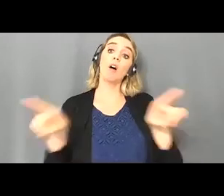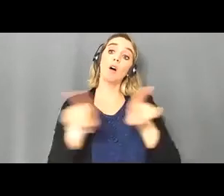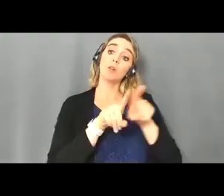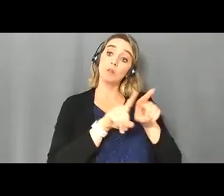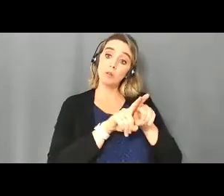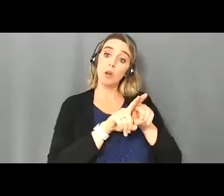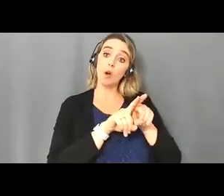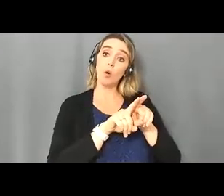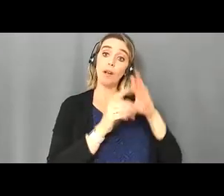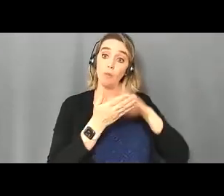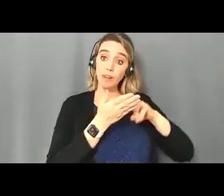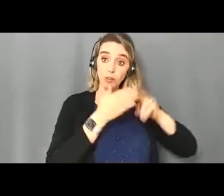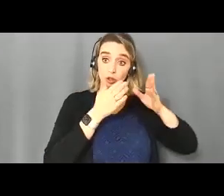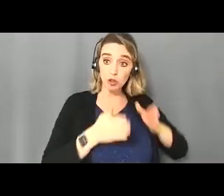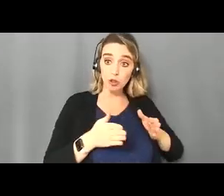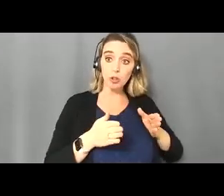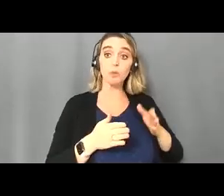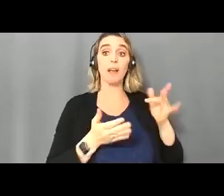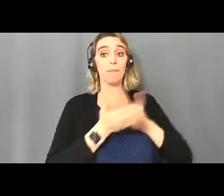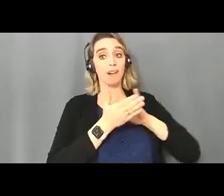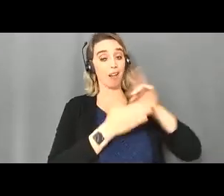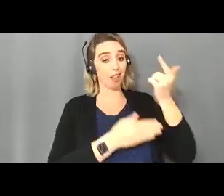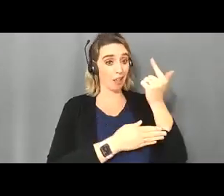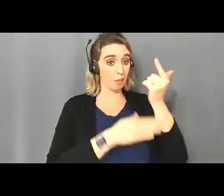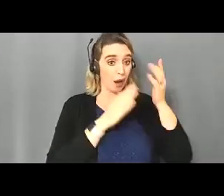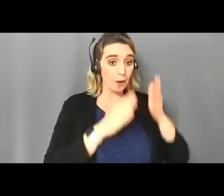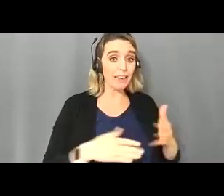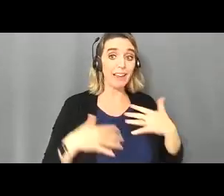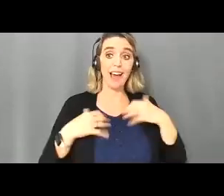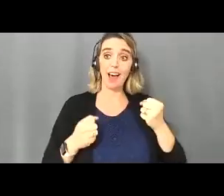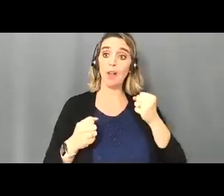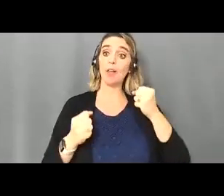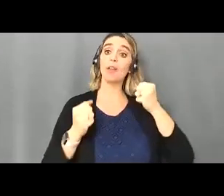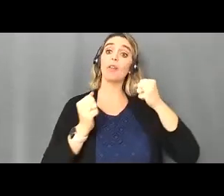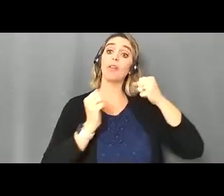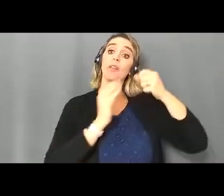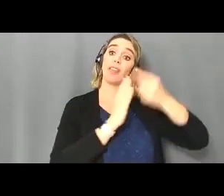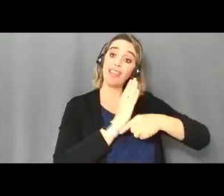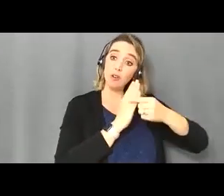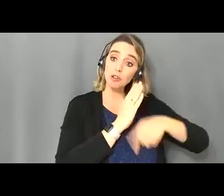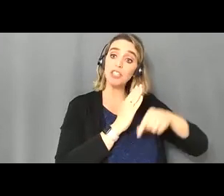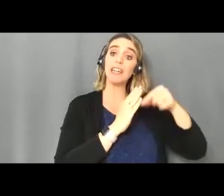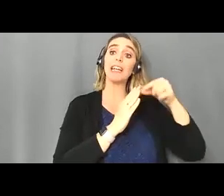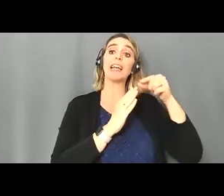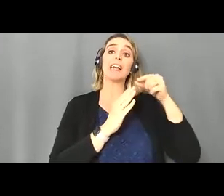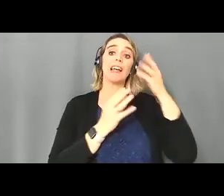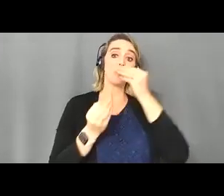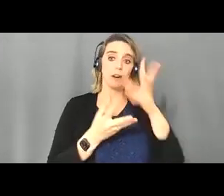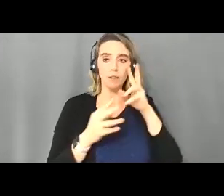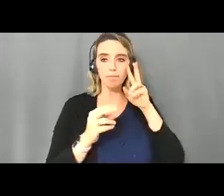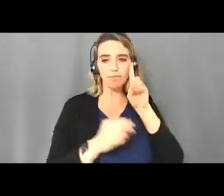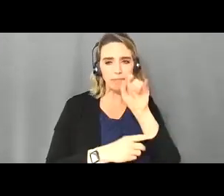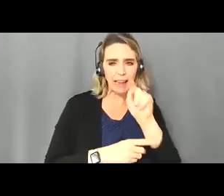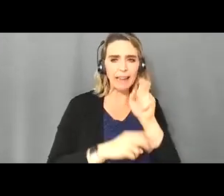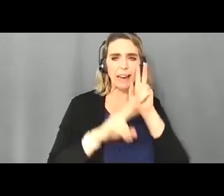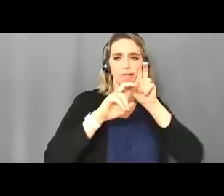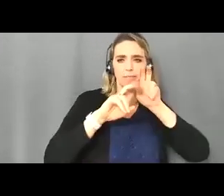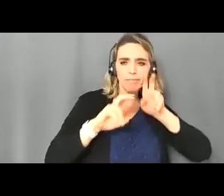so we have medical librarians and health literacy experts to cull through the data, constantly looking at feeds from the FDA,